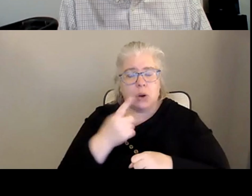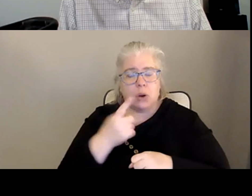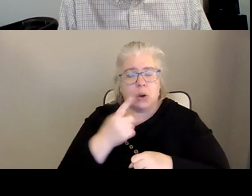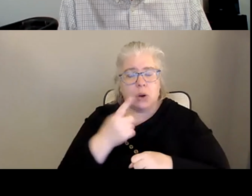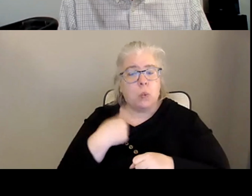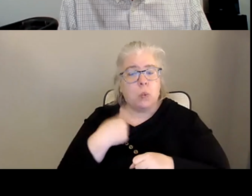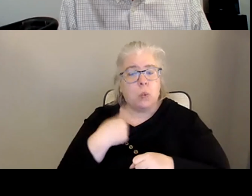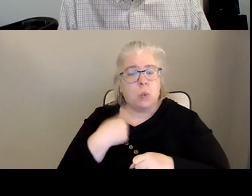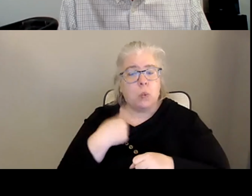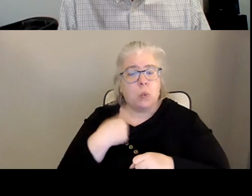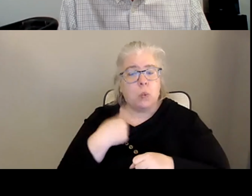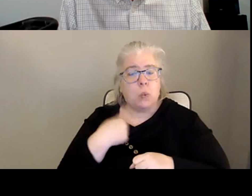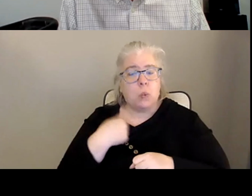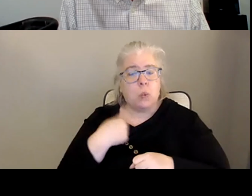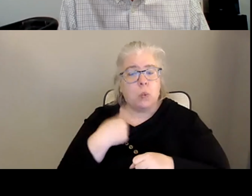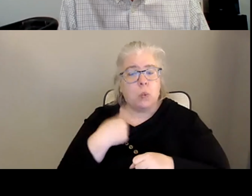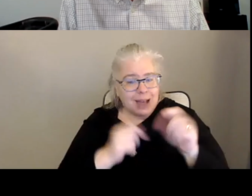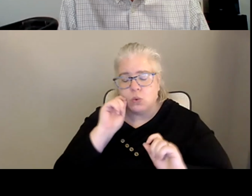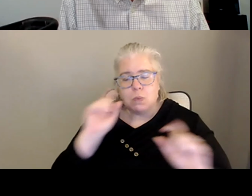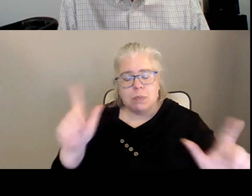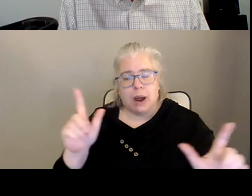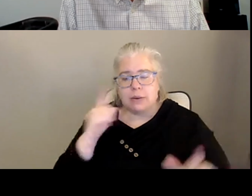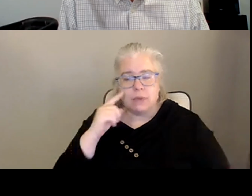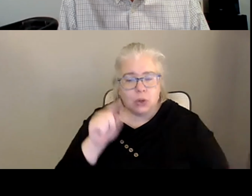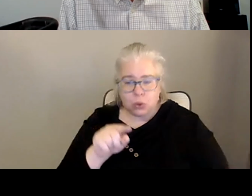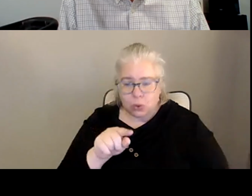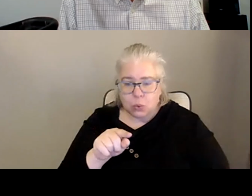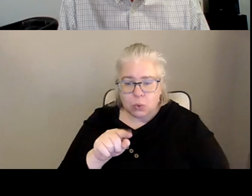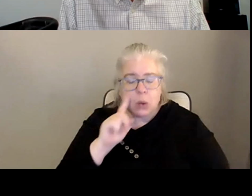So there are no surprises at the end for you and we'll help you set it up